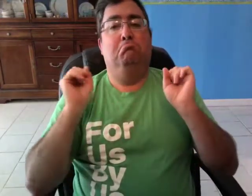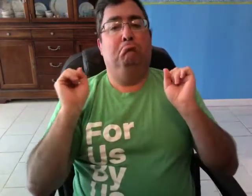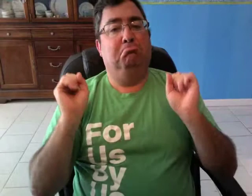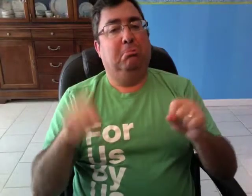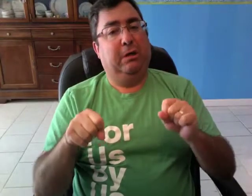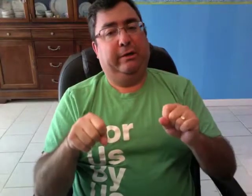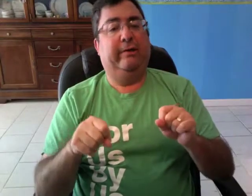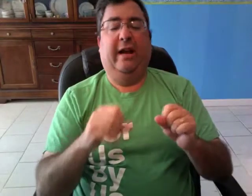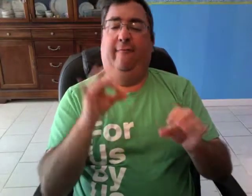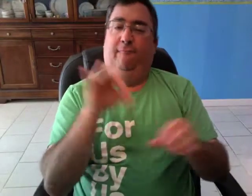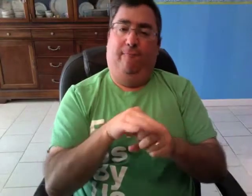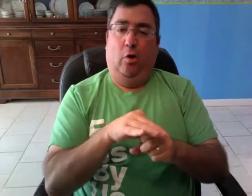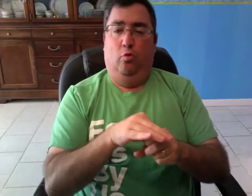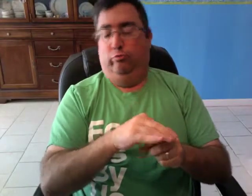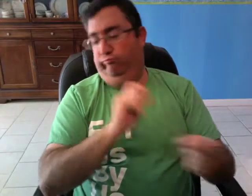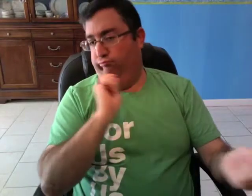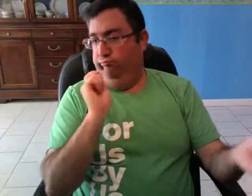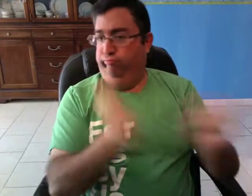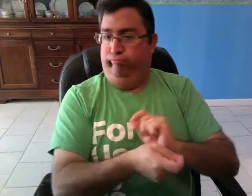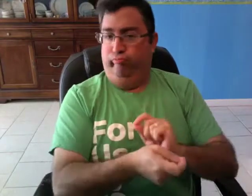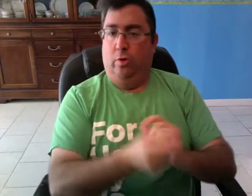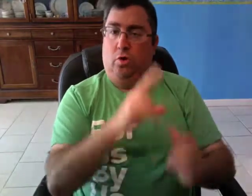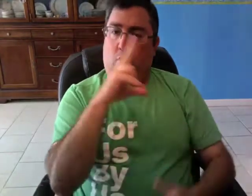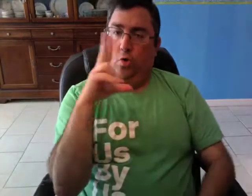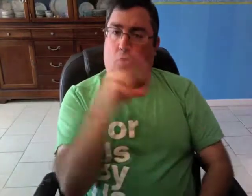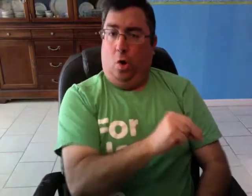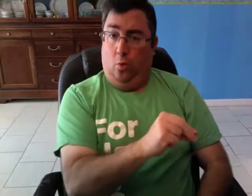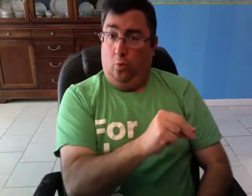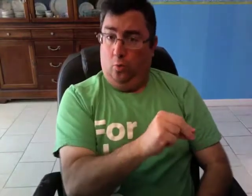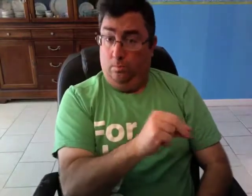This meant that they could vote the resolutions down and overturn them.